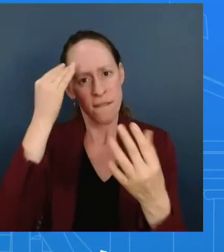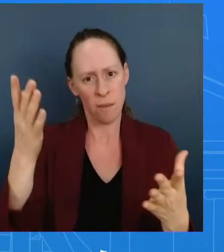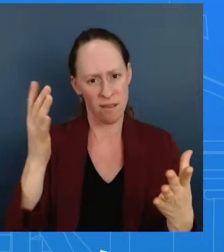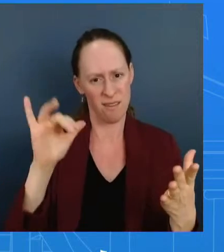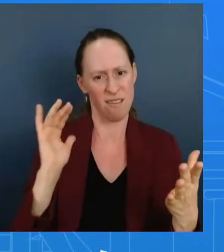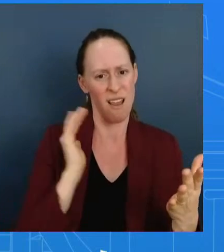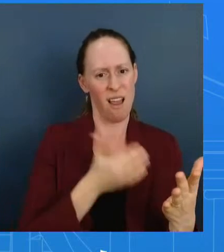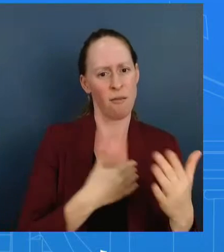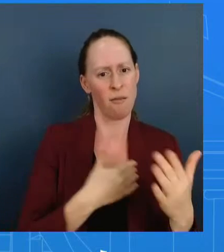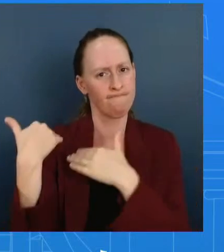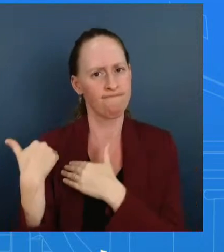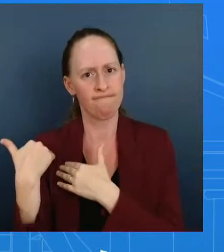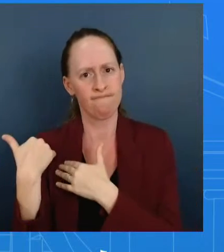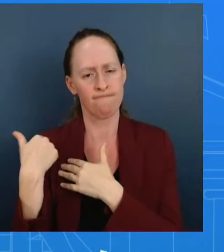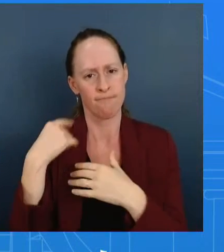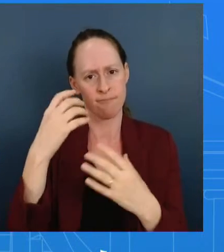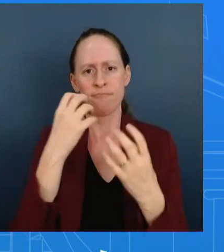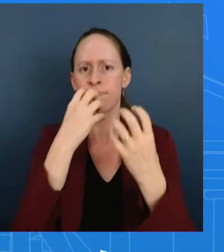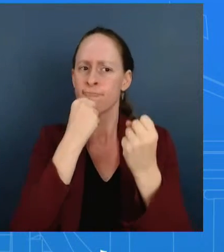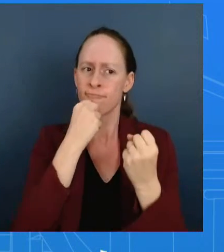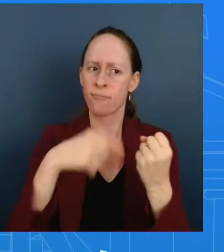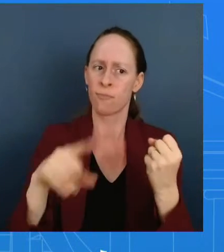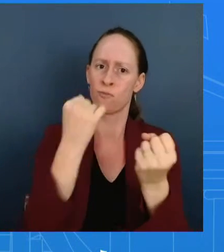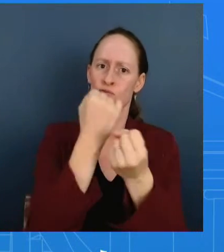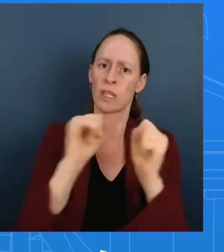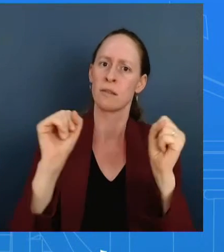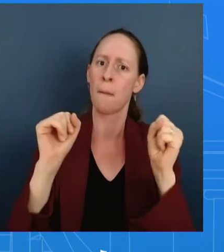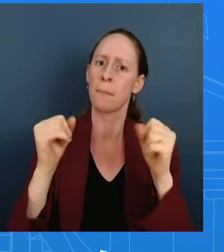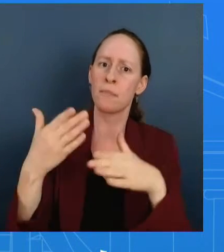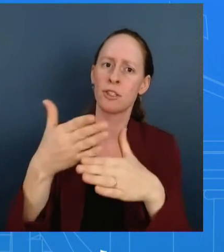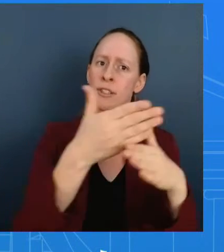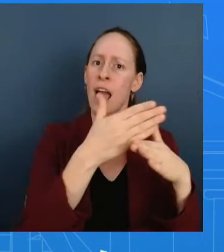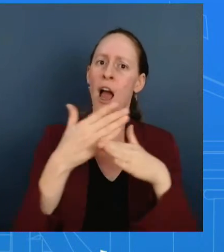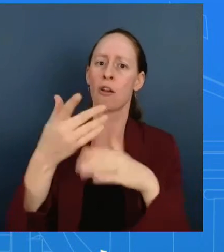You heard me talk about this last week. We -- I appreciate the back-and-forth